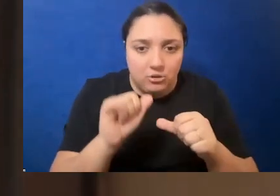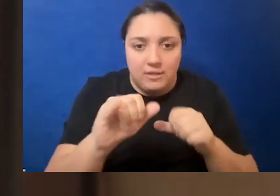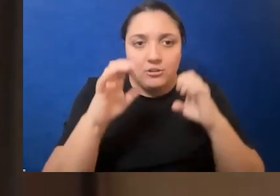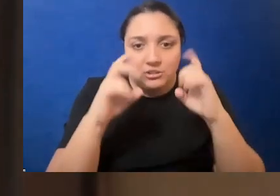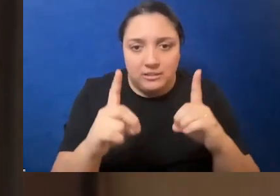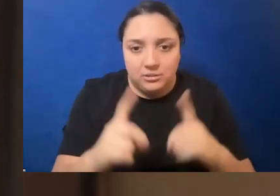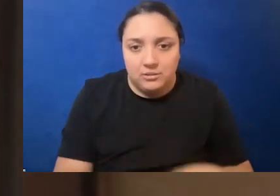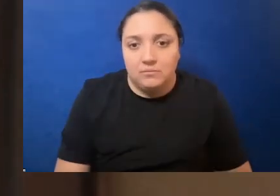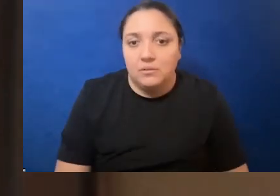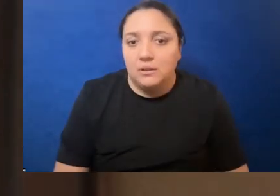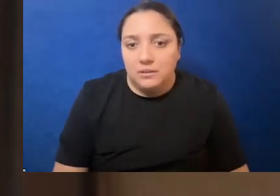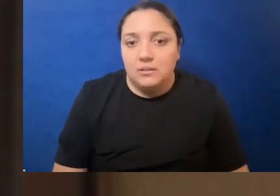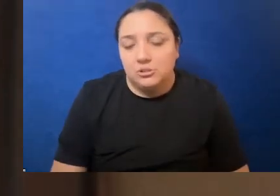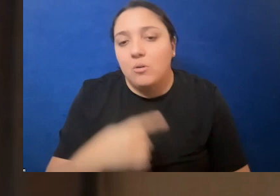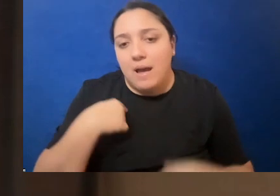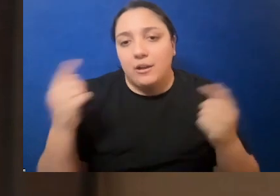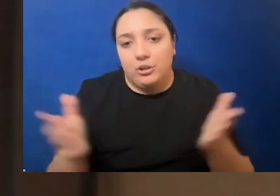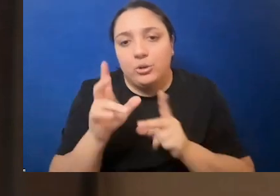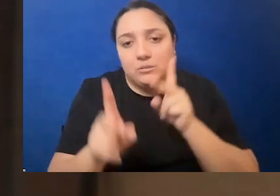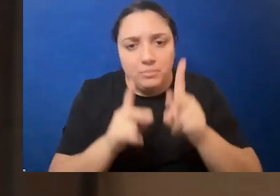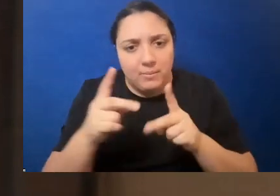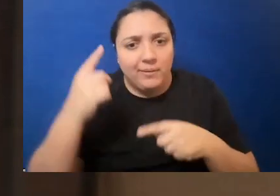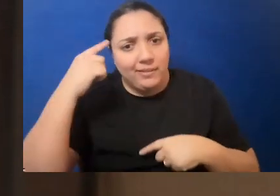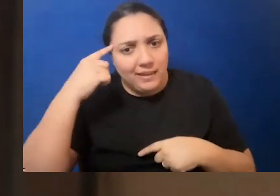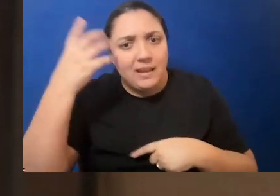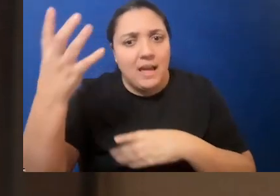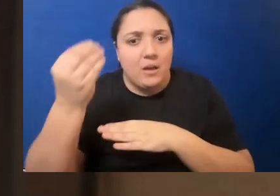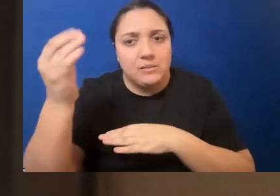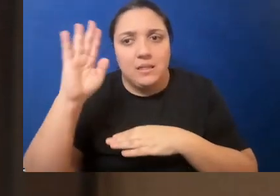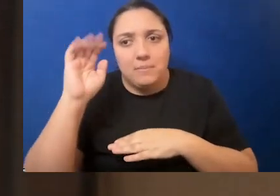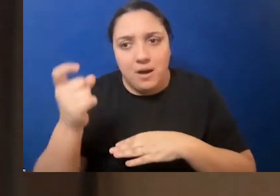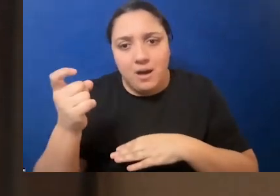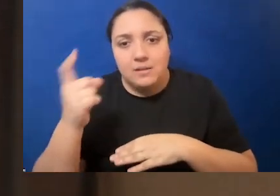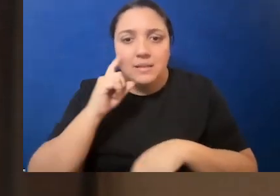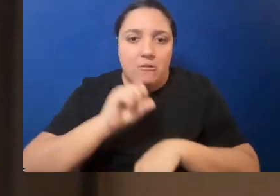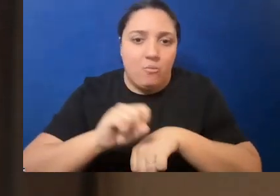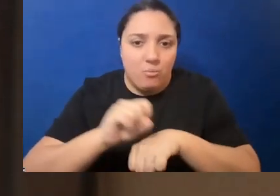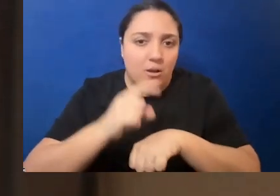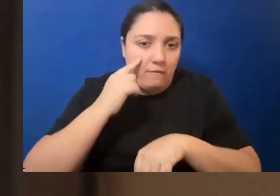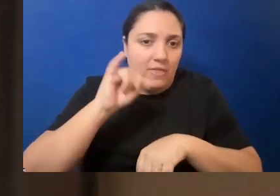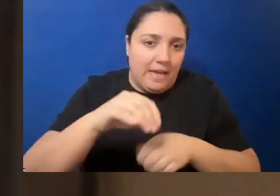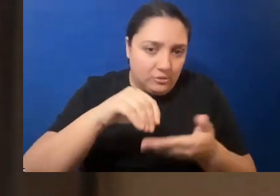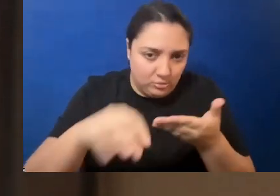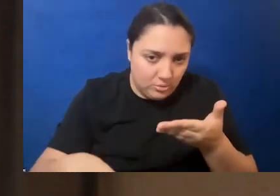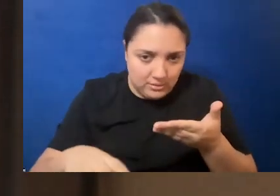SO I WOULD ENCOURAGE PEOPLE TO THINK OUTSIDE OF THE BOX THERE AND WORK ON BEHALF OF THAT STUDENT AND WHAT DO THEY NEED.